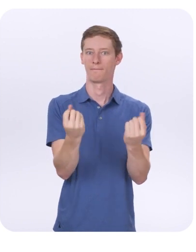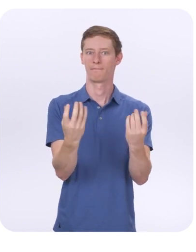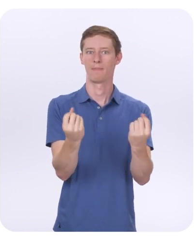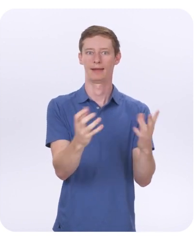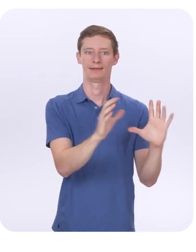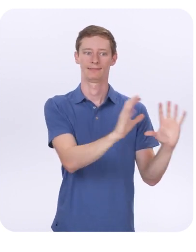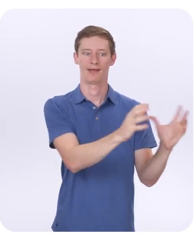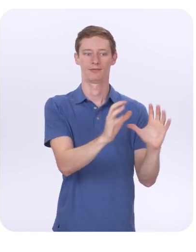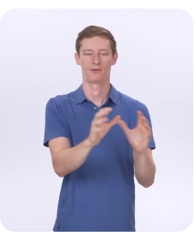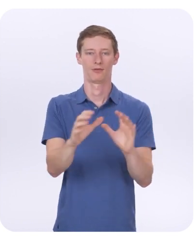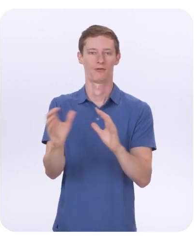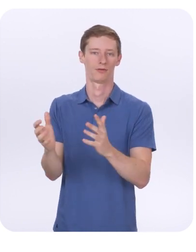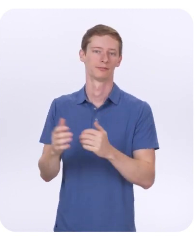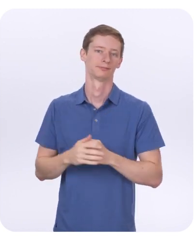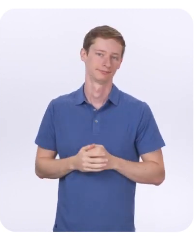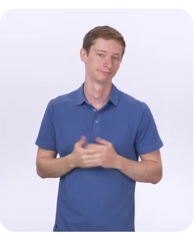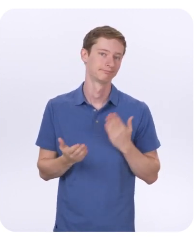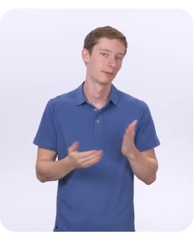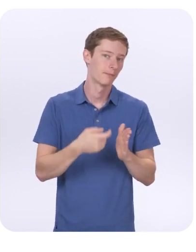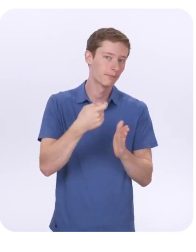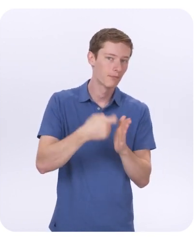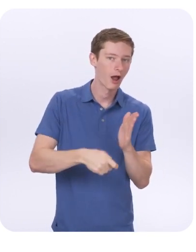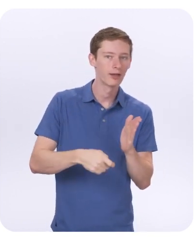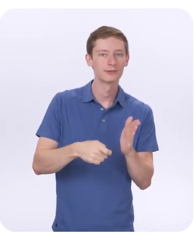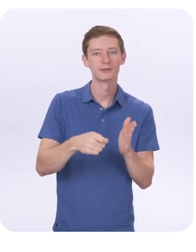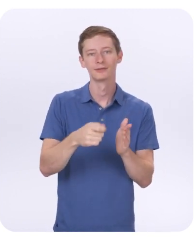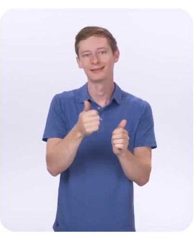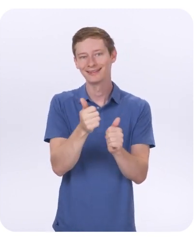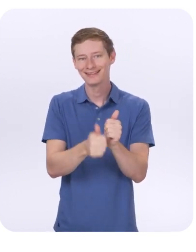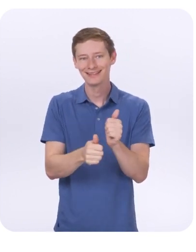You can see that we get something reasonable,